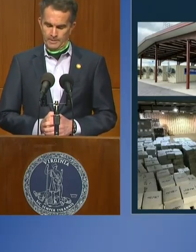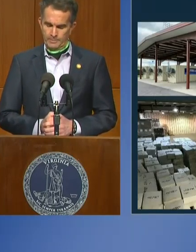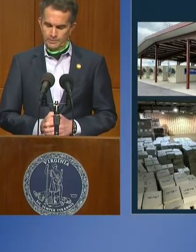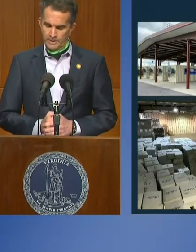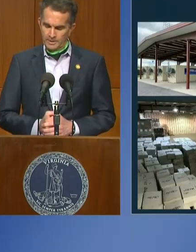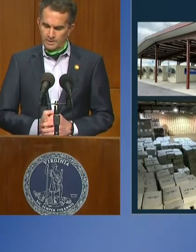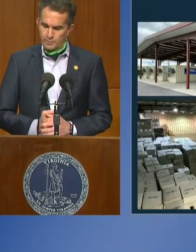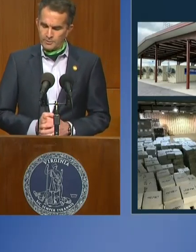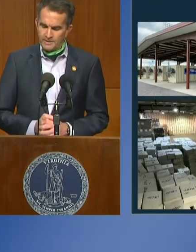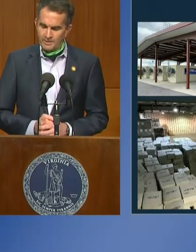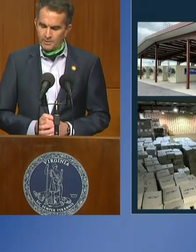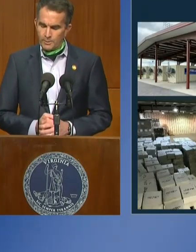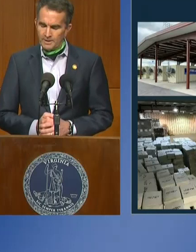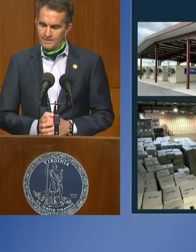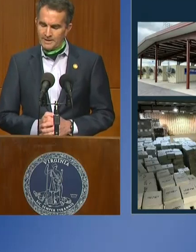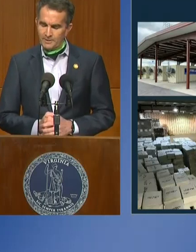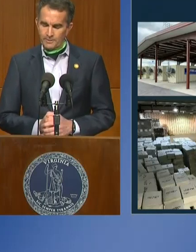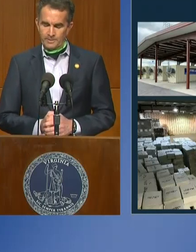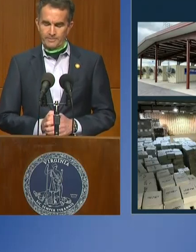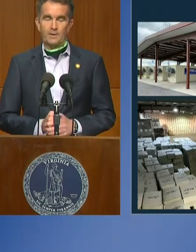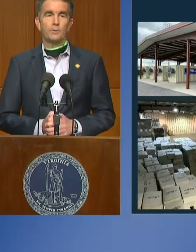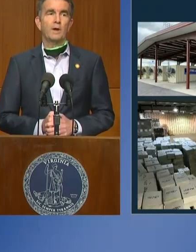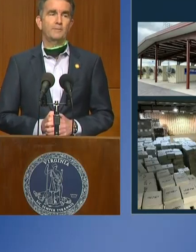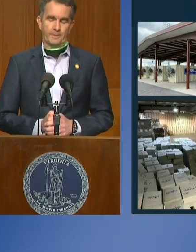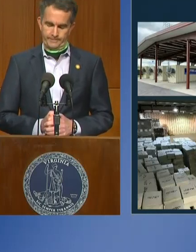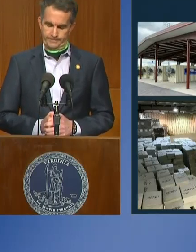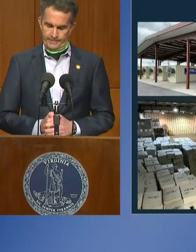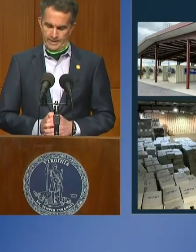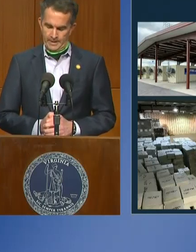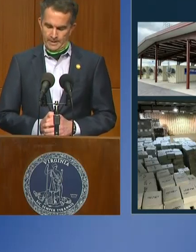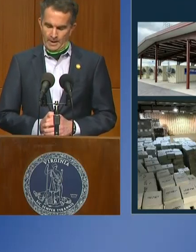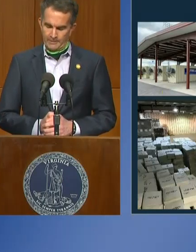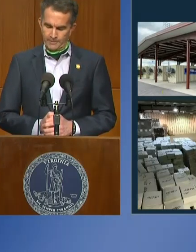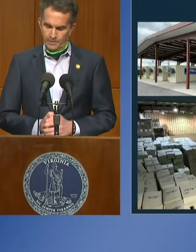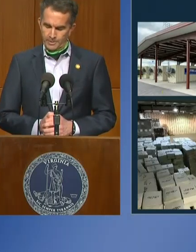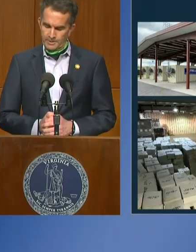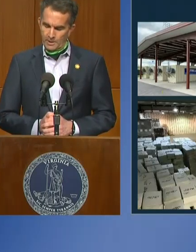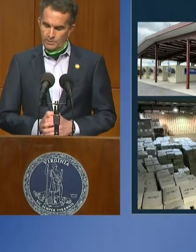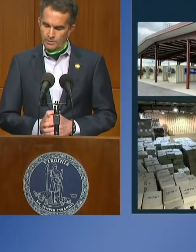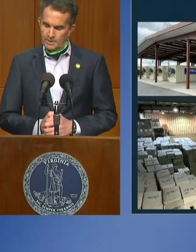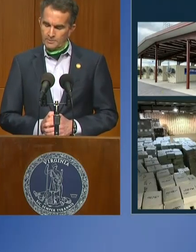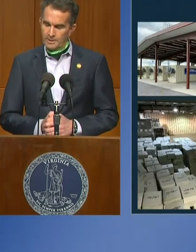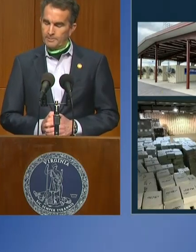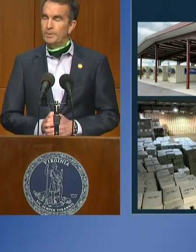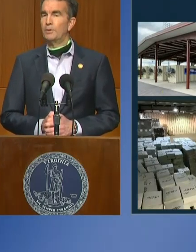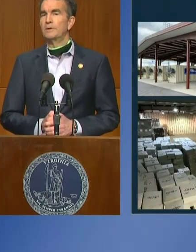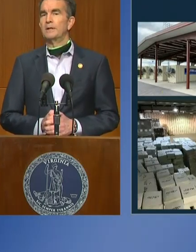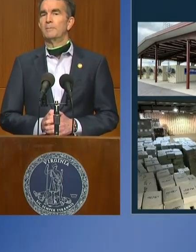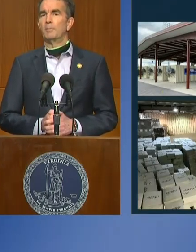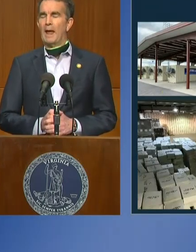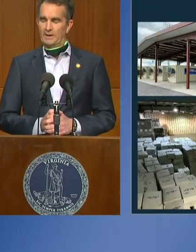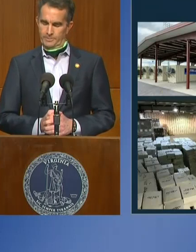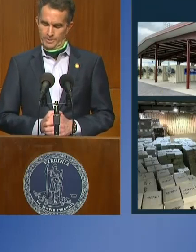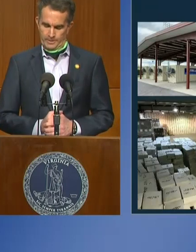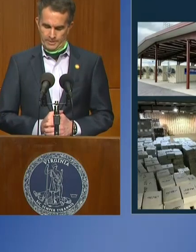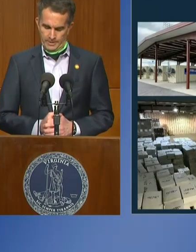MEDICAL FACILITIES AND OUR FIRST RESPONDERS VIRGINIA IS RECEIVING THREE OF THESE FROM